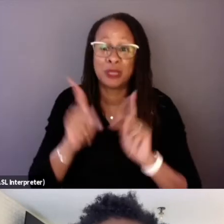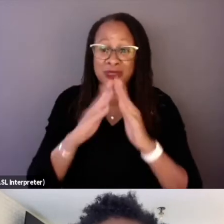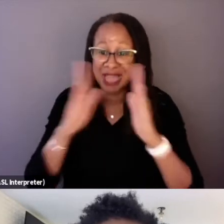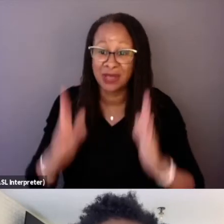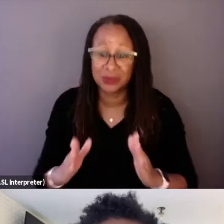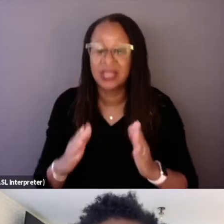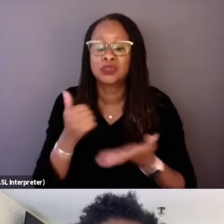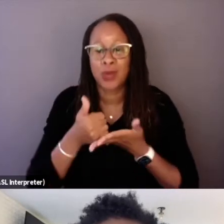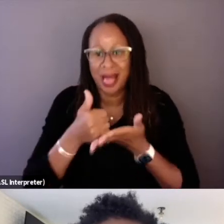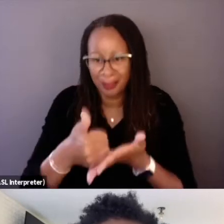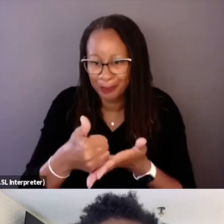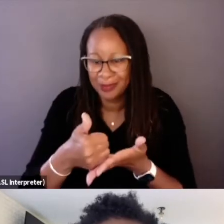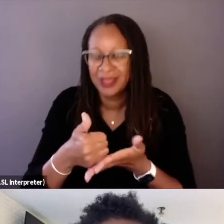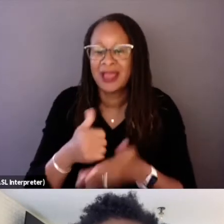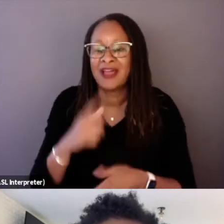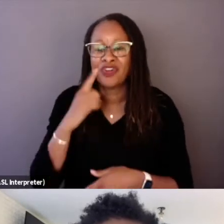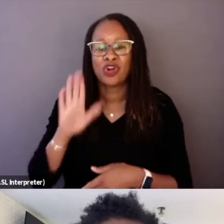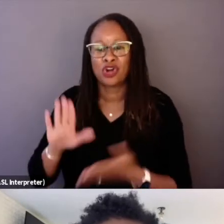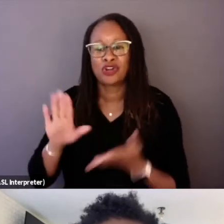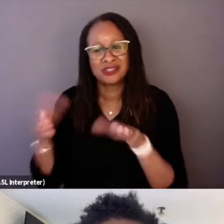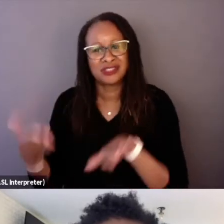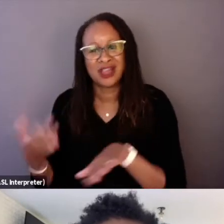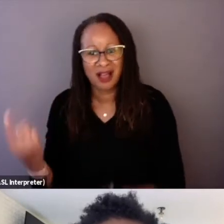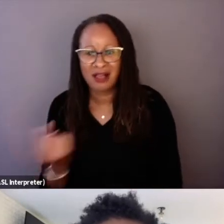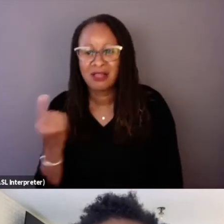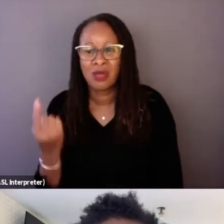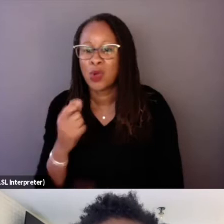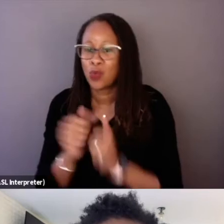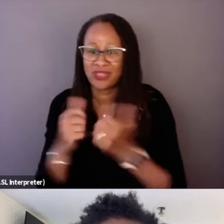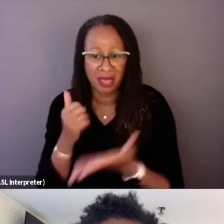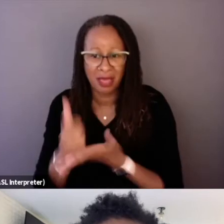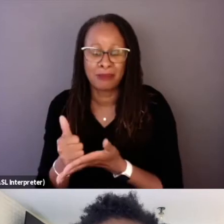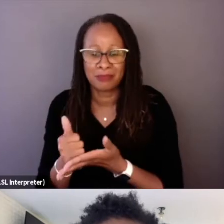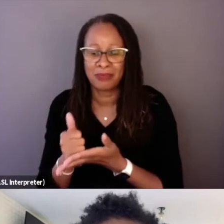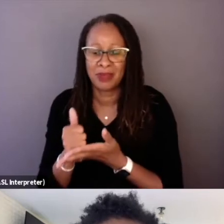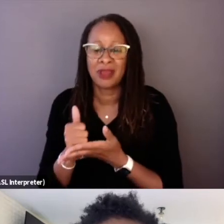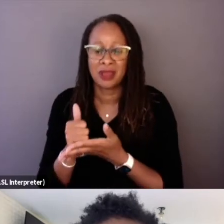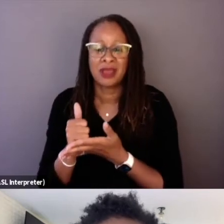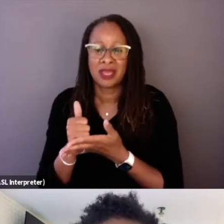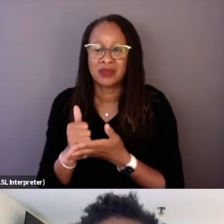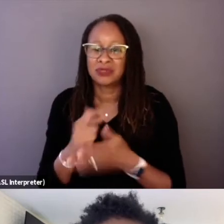and for her to die alone, unaided, it was just a gut punch to realize that.